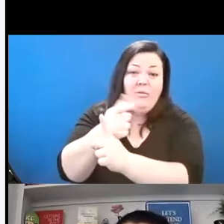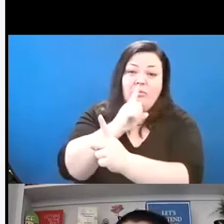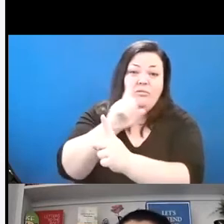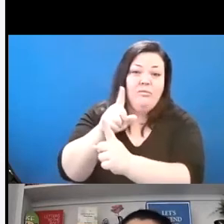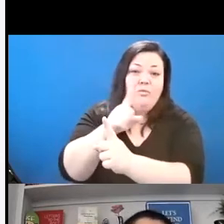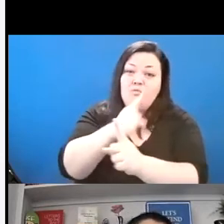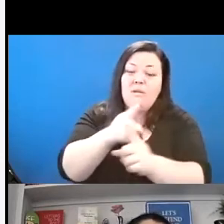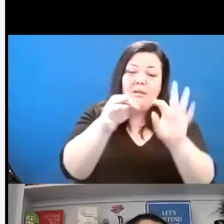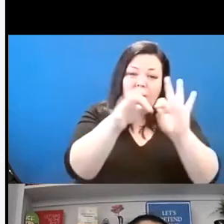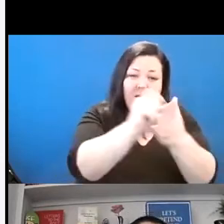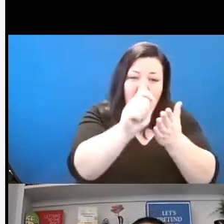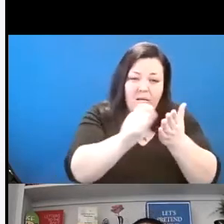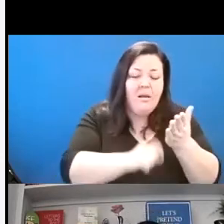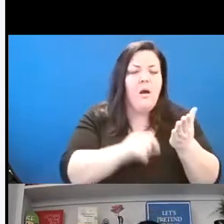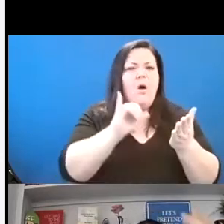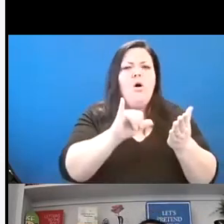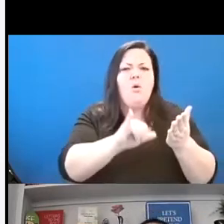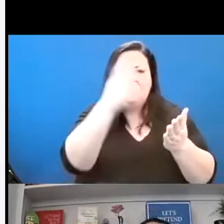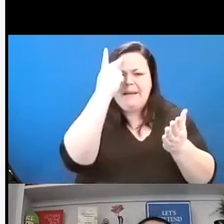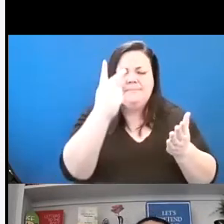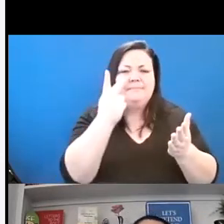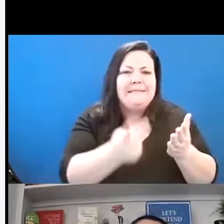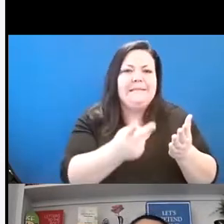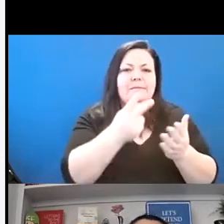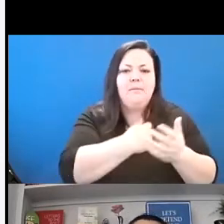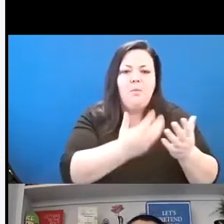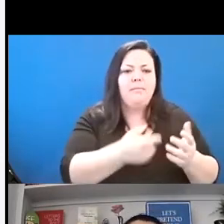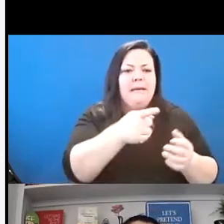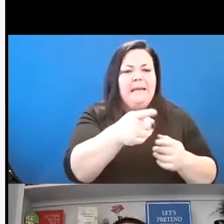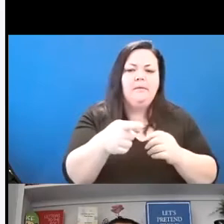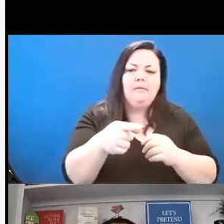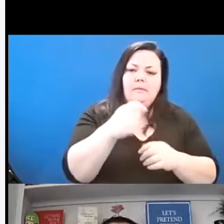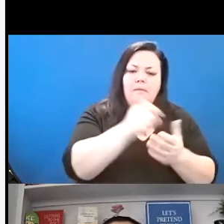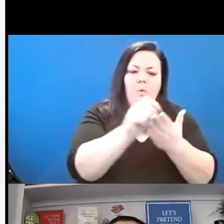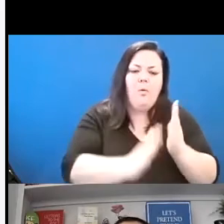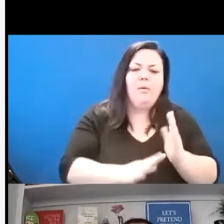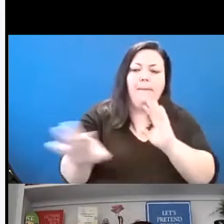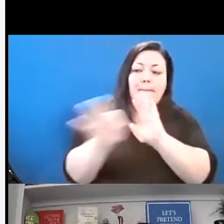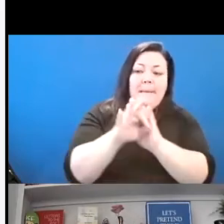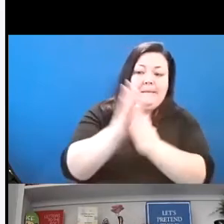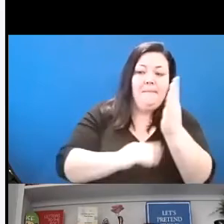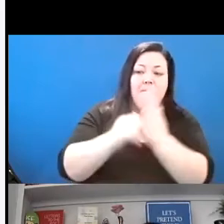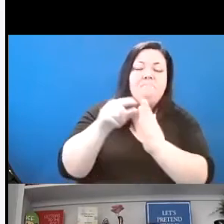we know he chose he chooses a piece of art that is so well known that many people have a general